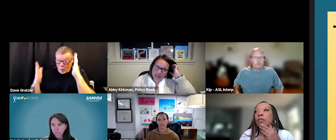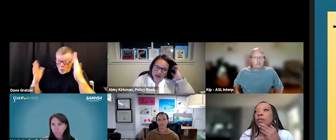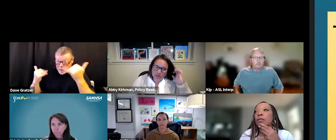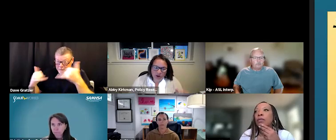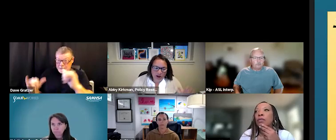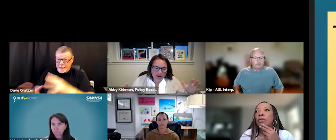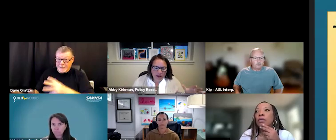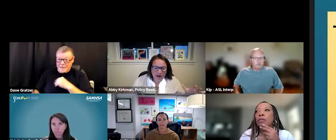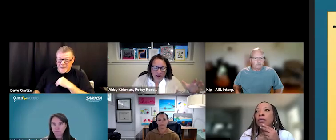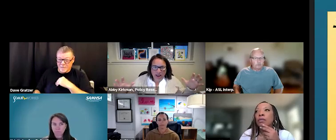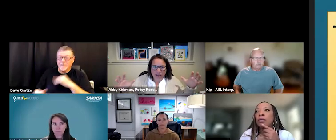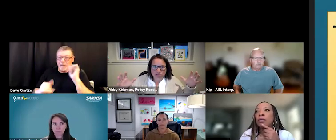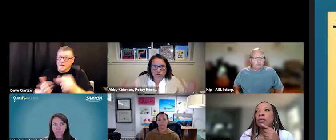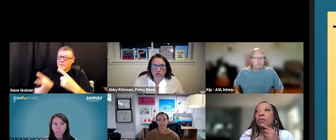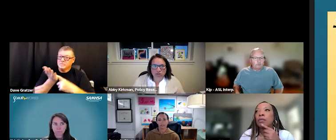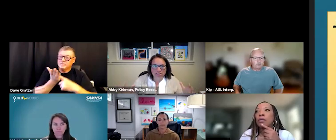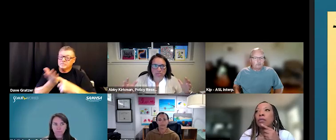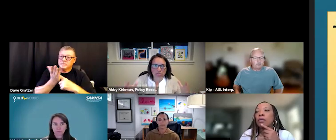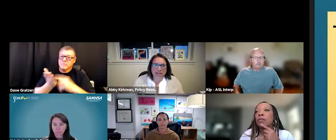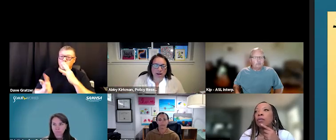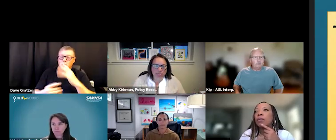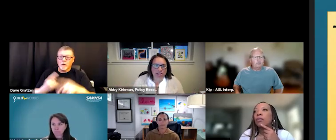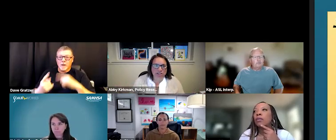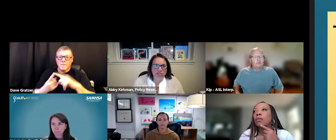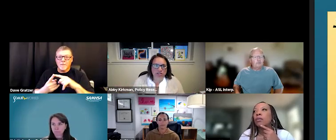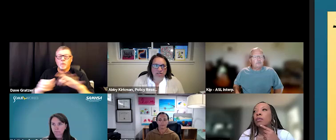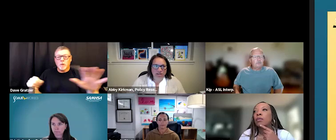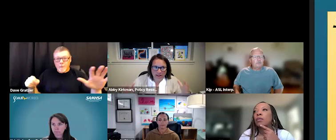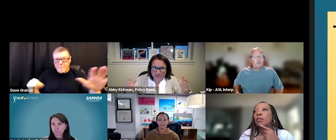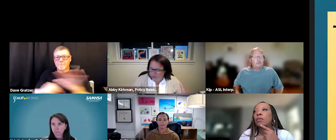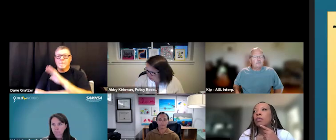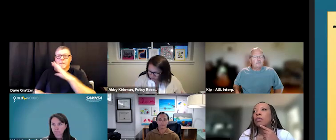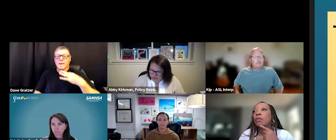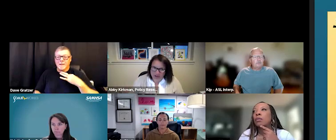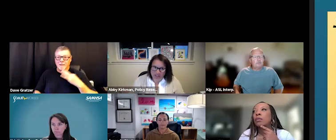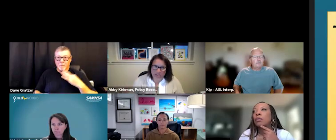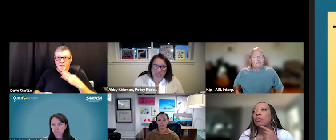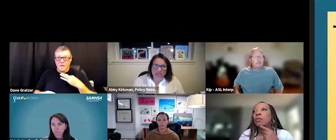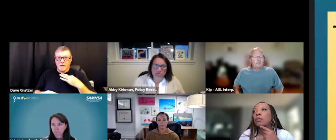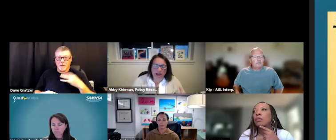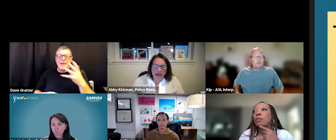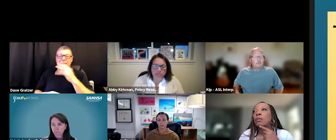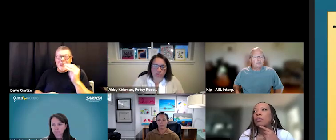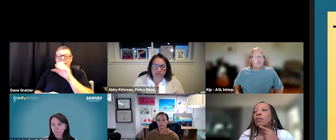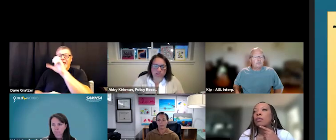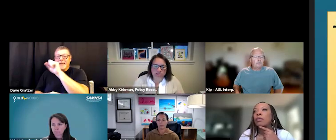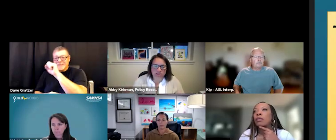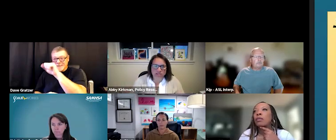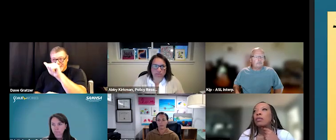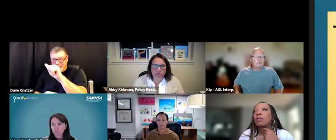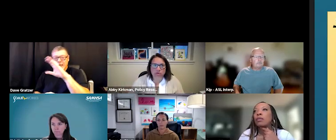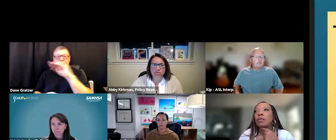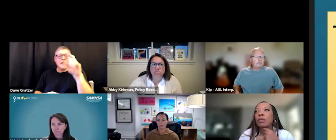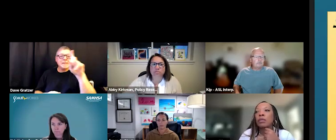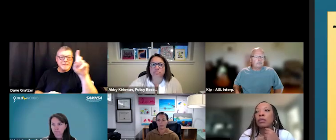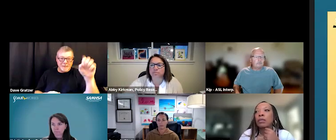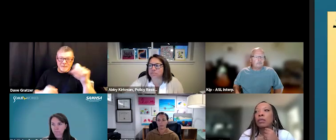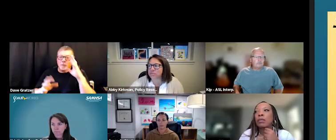So can we talk about how SOAR is a complete application? And Social Security and DDS will absolutely still accept those.